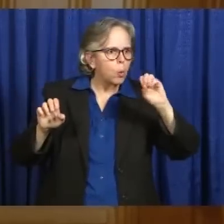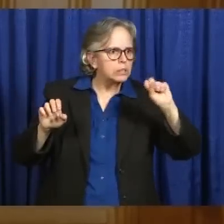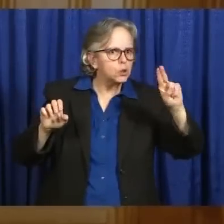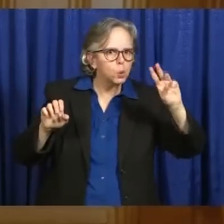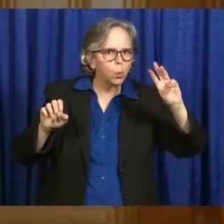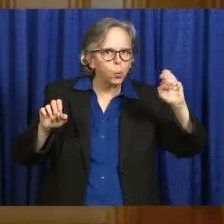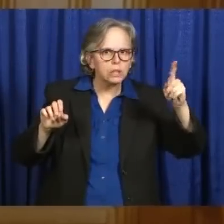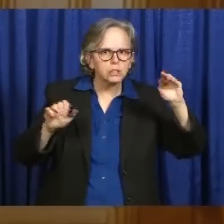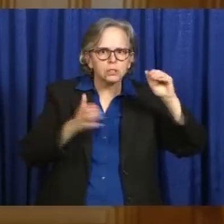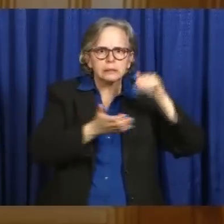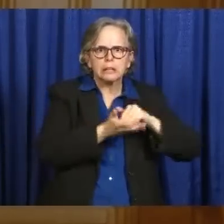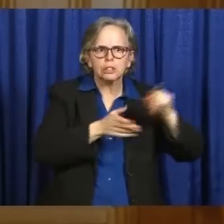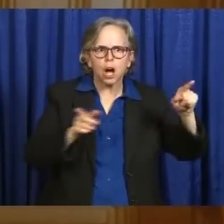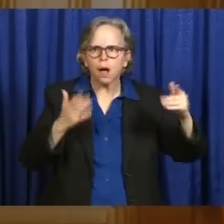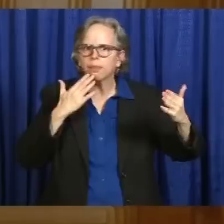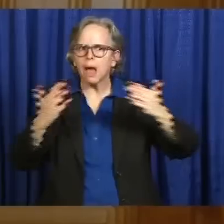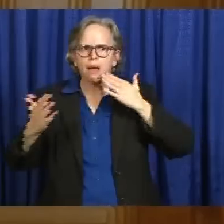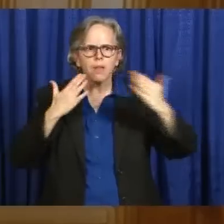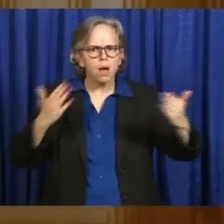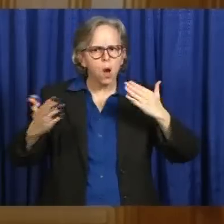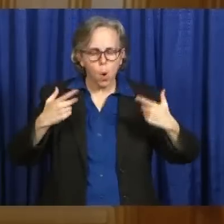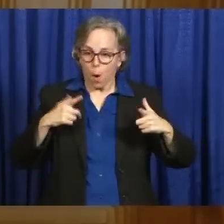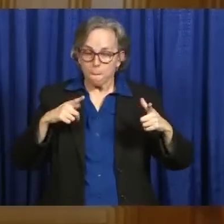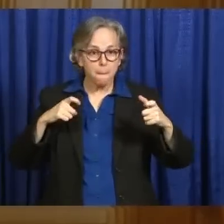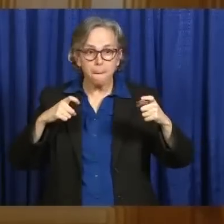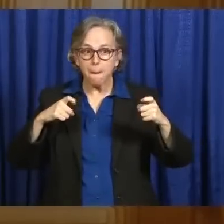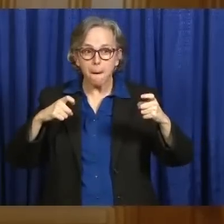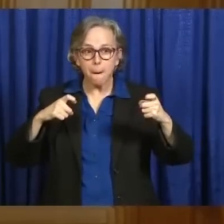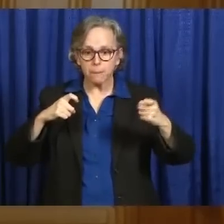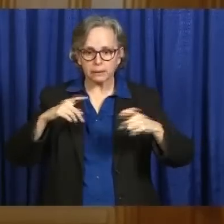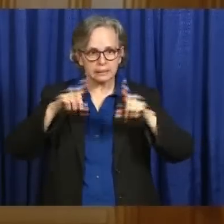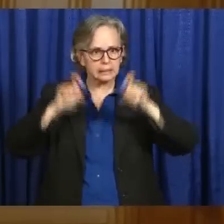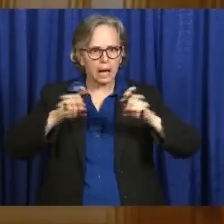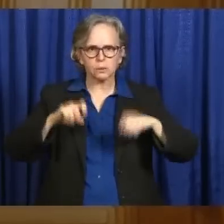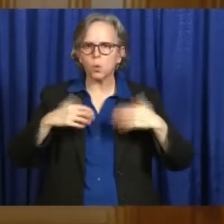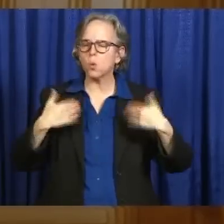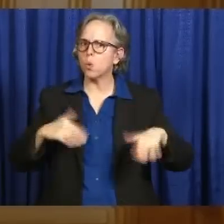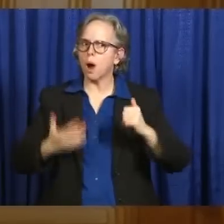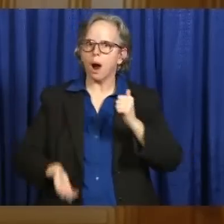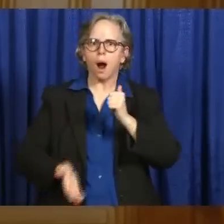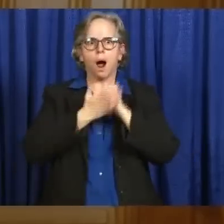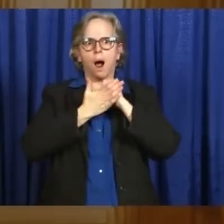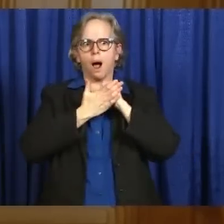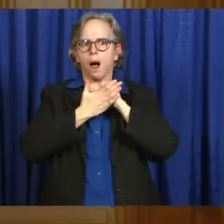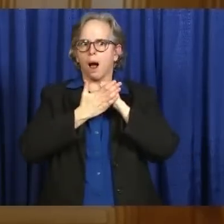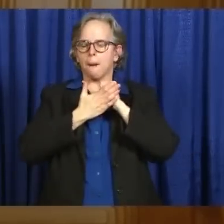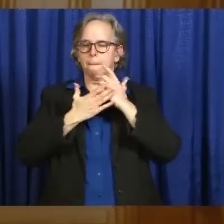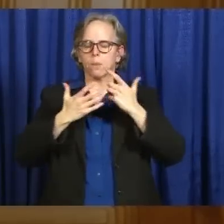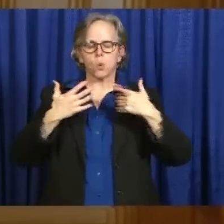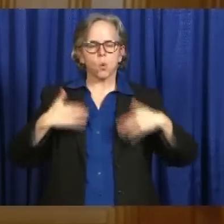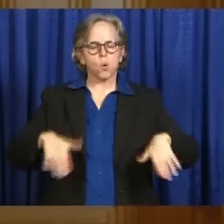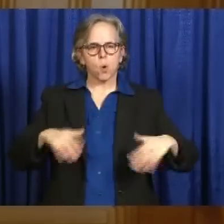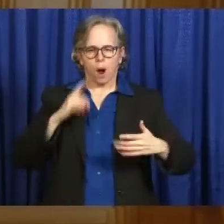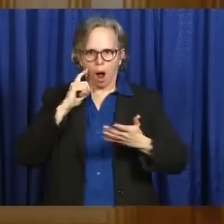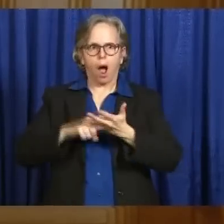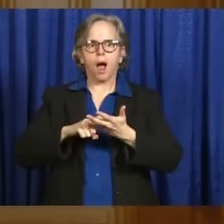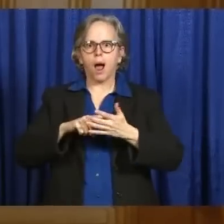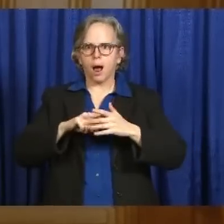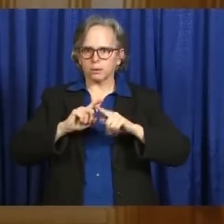SINCE MARCH 14, 100 OSU WEXLER RESEARCHERS HAVE BEEN WORKING AT NIGHT AND ON WEEKENDS TO STAND UP THE LAB THAT WILL SUPPORT THIS COVID-19 TESTING. AGAIN, THANK YOU FOR DOING THAT. WE ARE SO GRATEFUL FOR THEIR